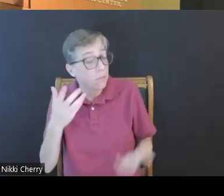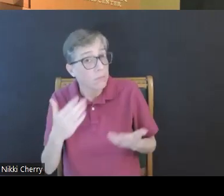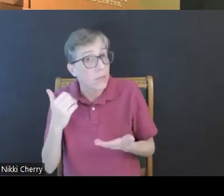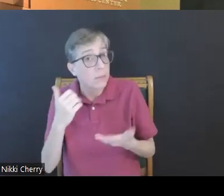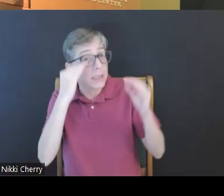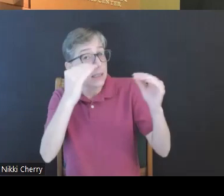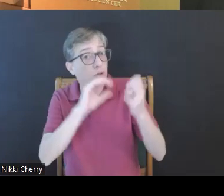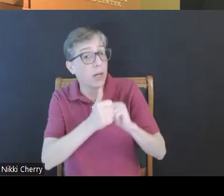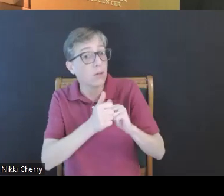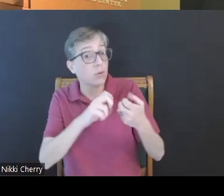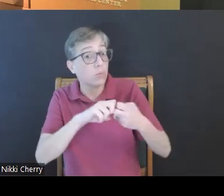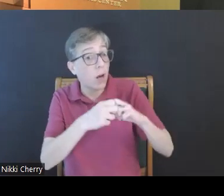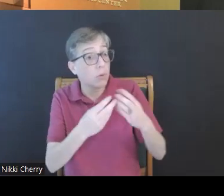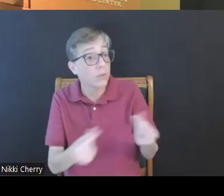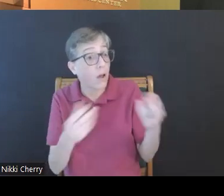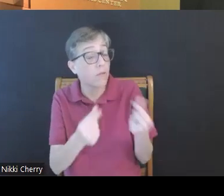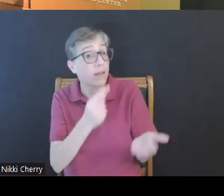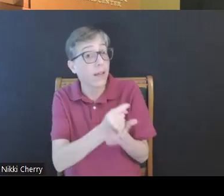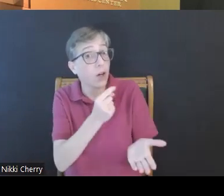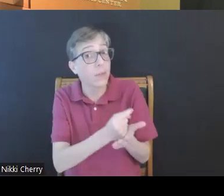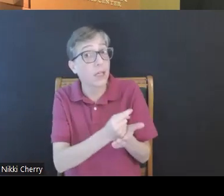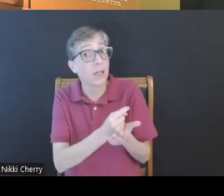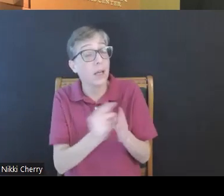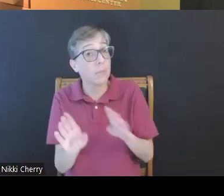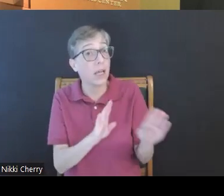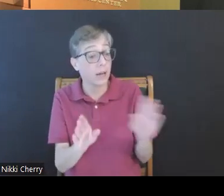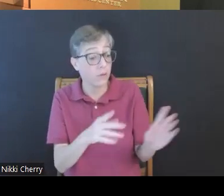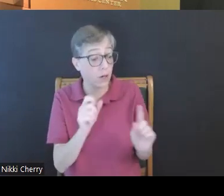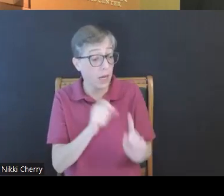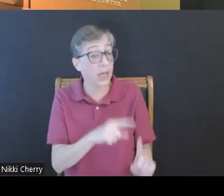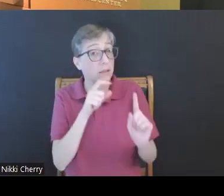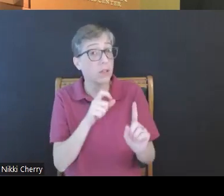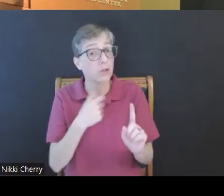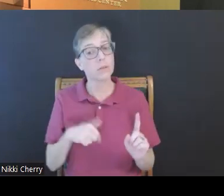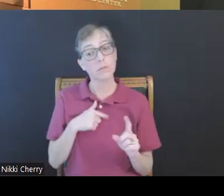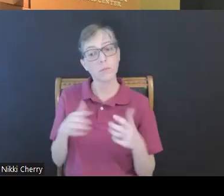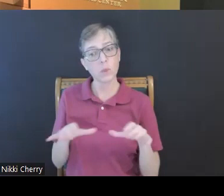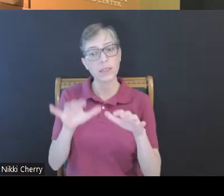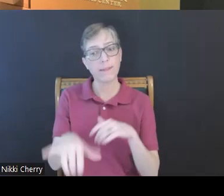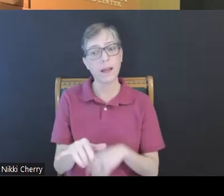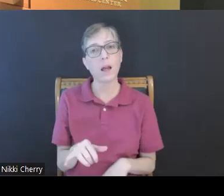therapy and behavioral activation and we trial that and we had amazingly good outcomes 90% of